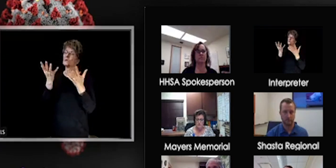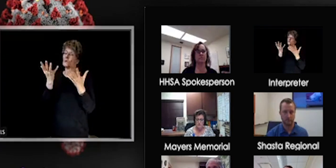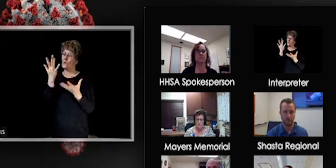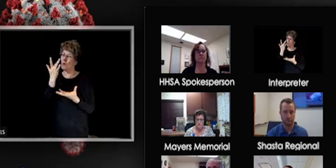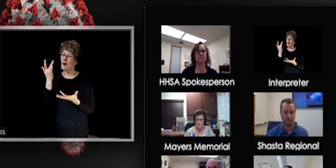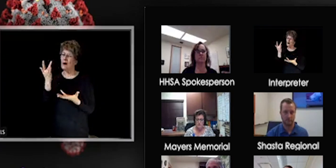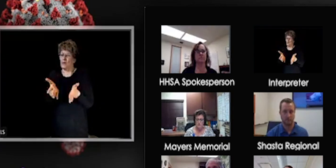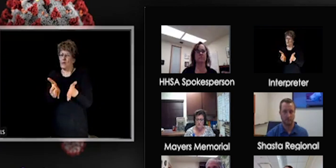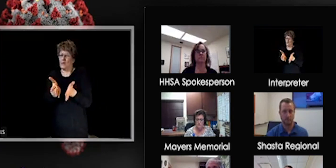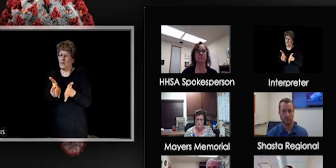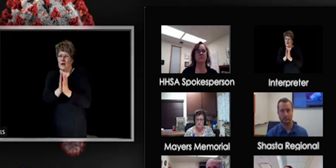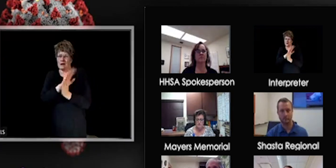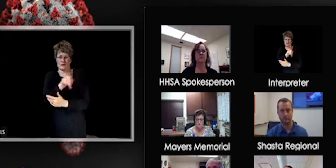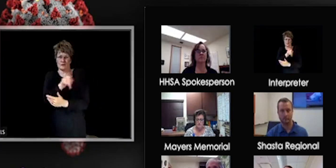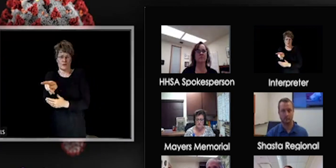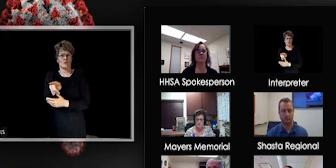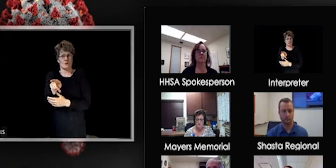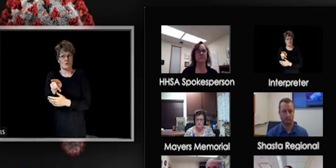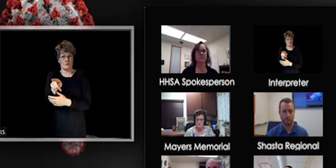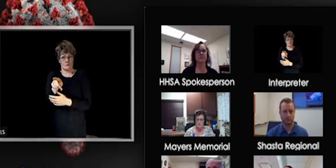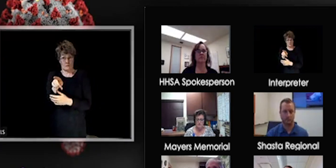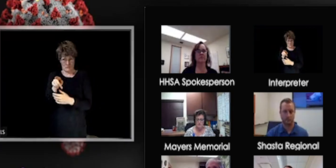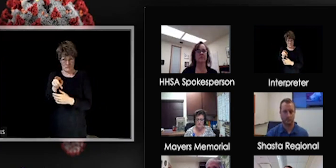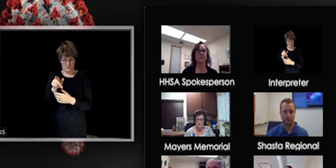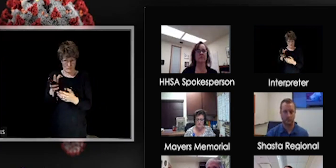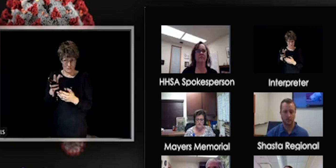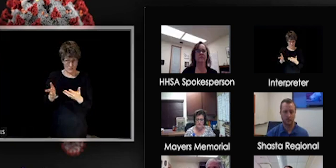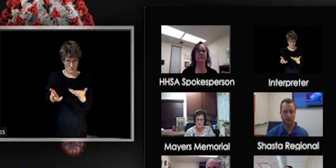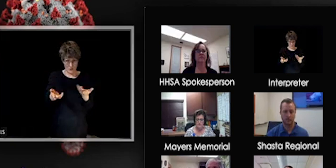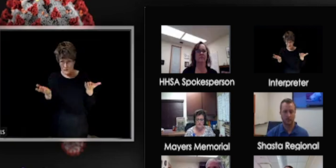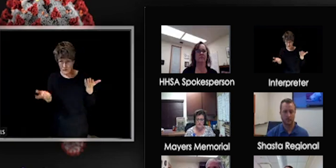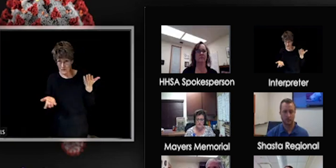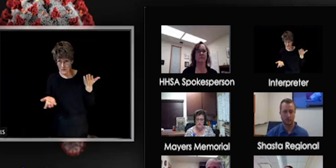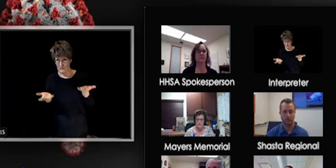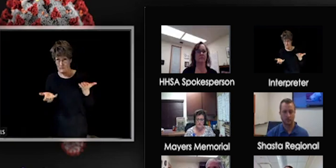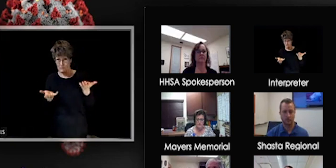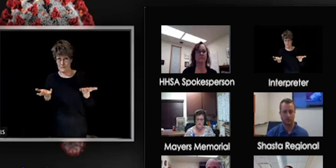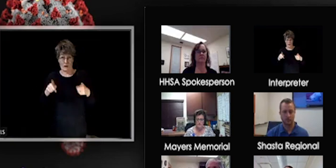confirm that that’s not necessarily the case, at least here or it’s too early to